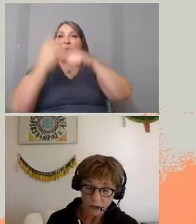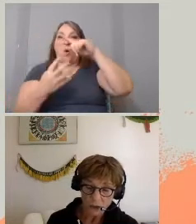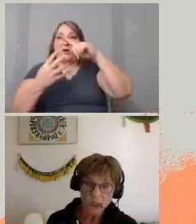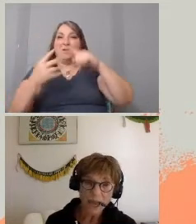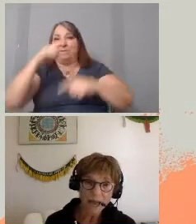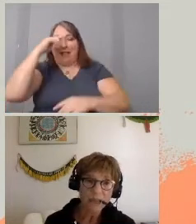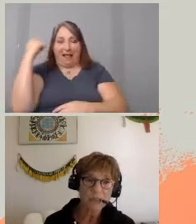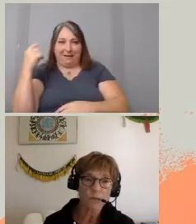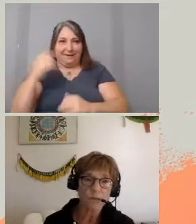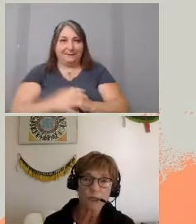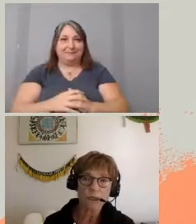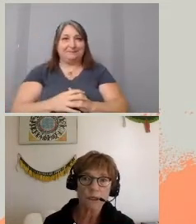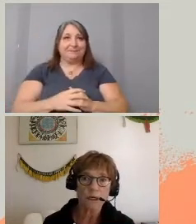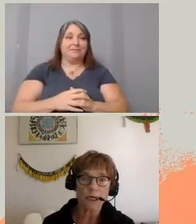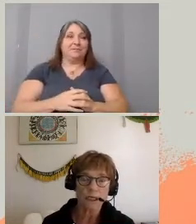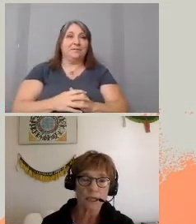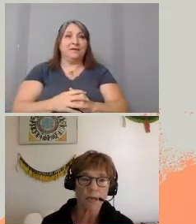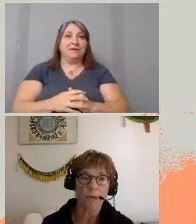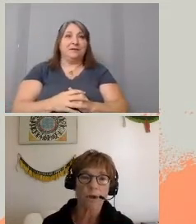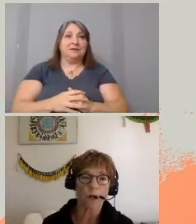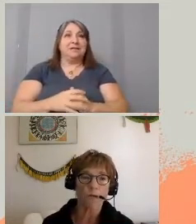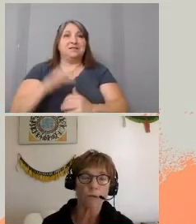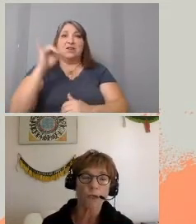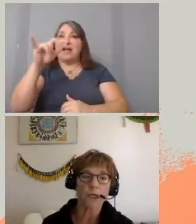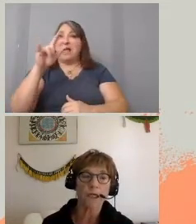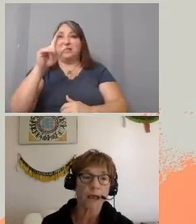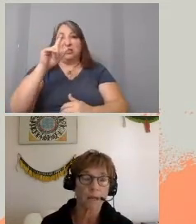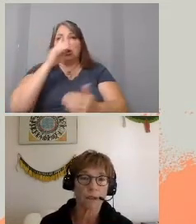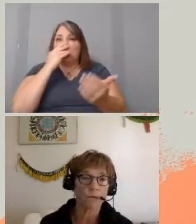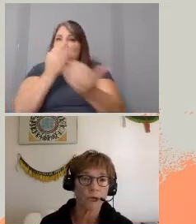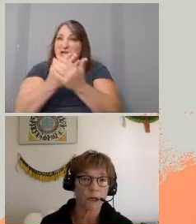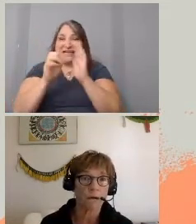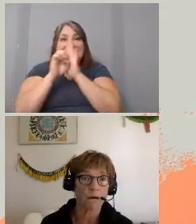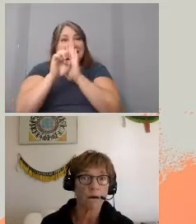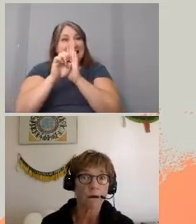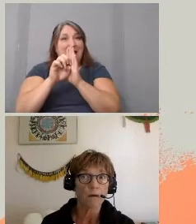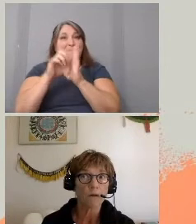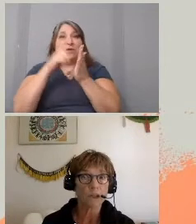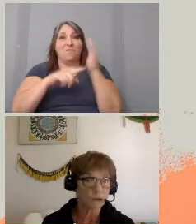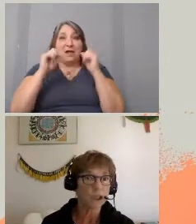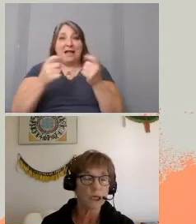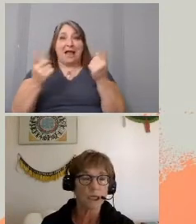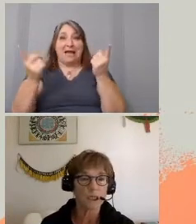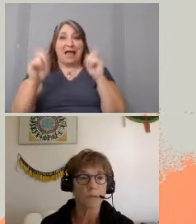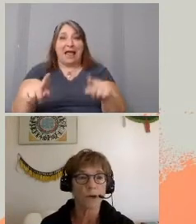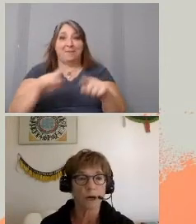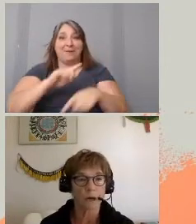So that is a real example of what can happen when diversity is prior.